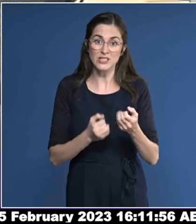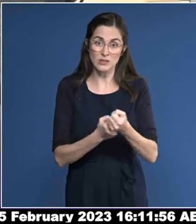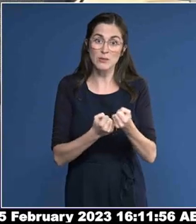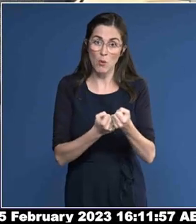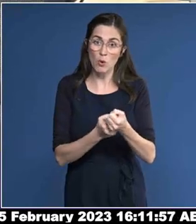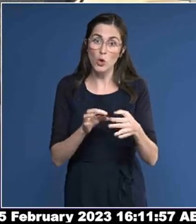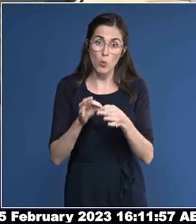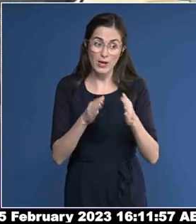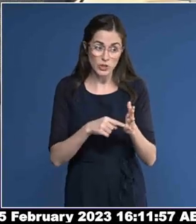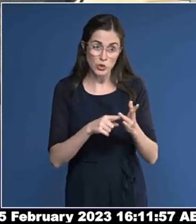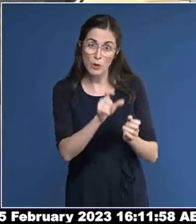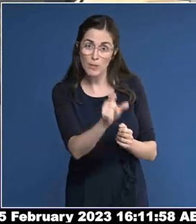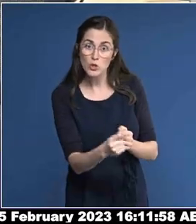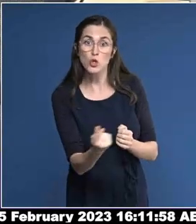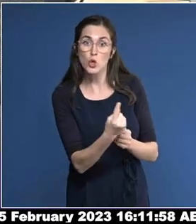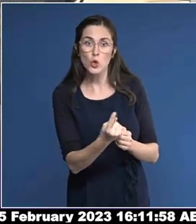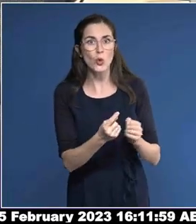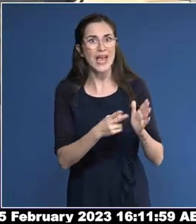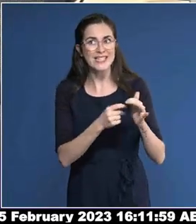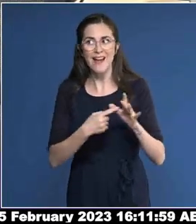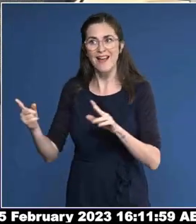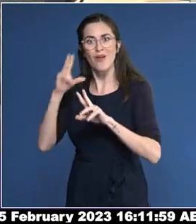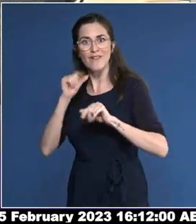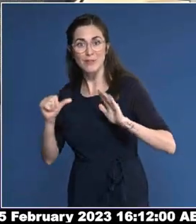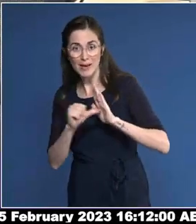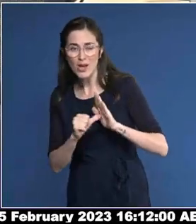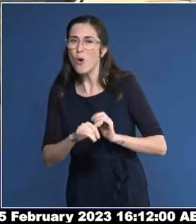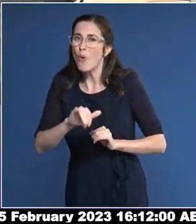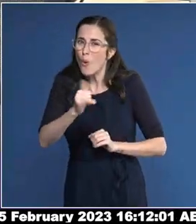Or if you are providing level 3 specialist support coordination.